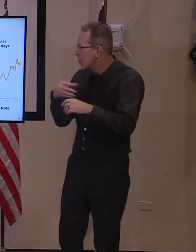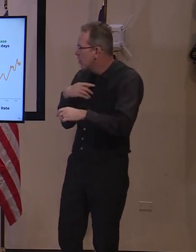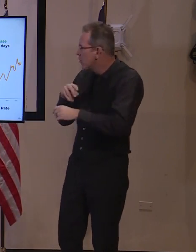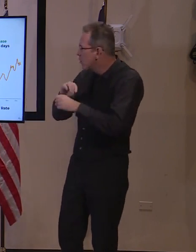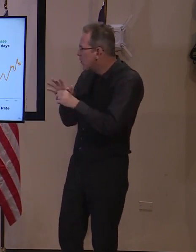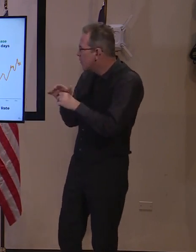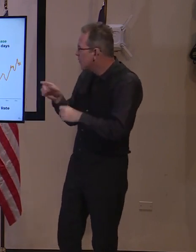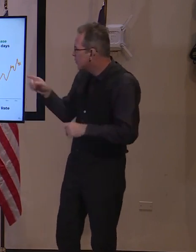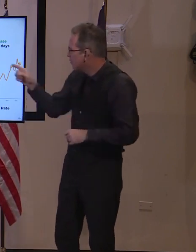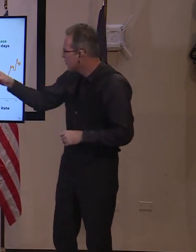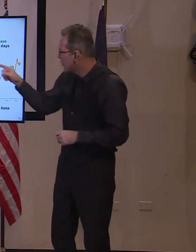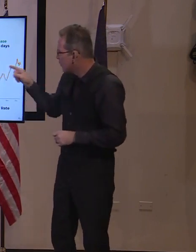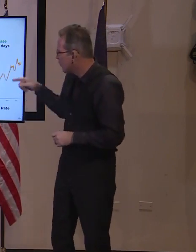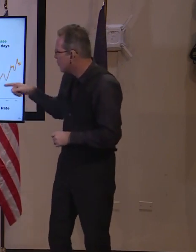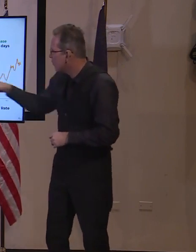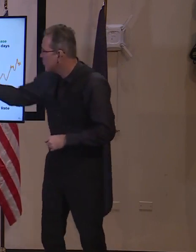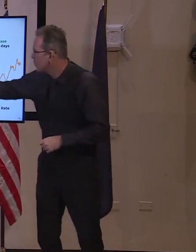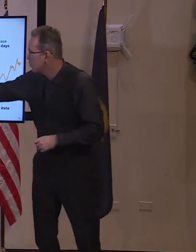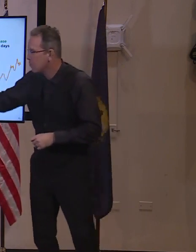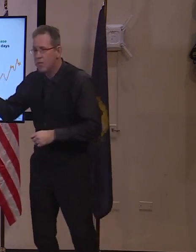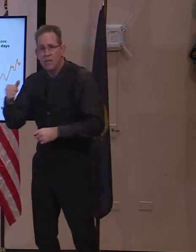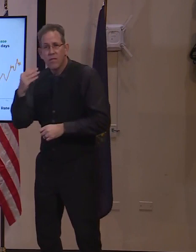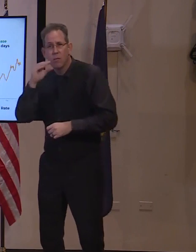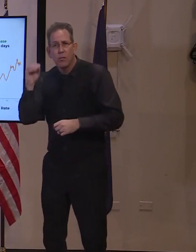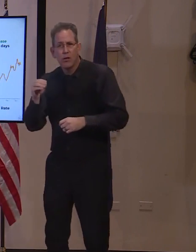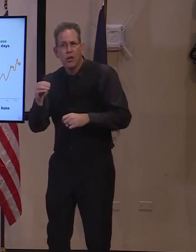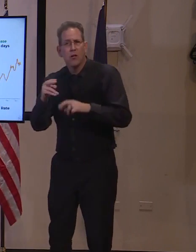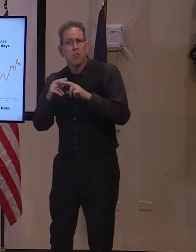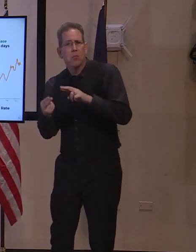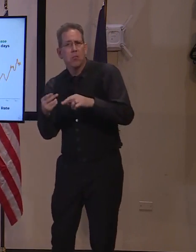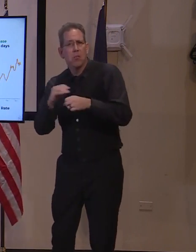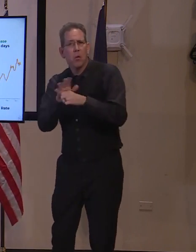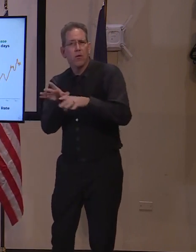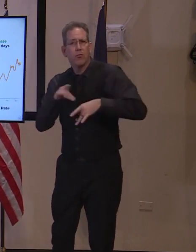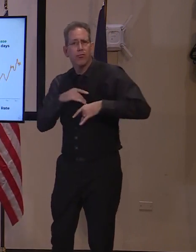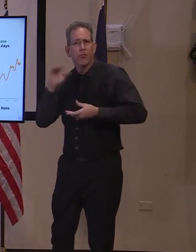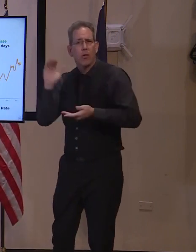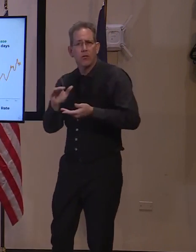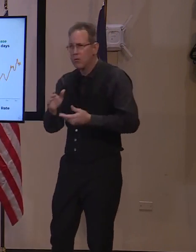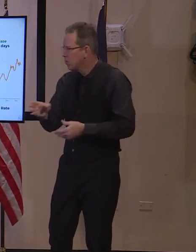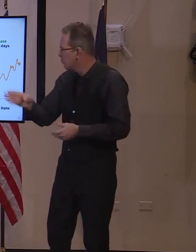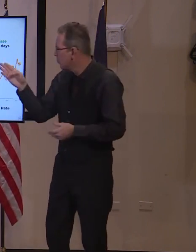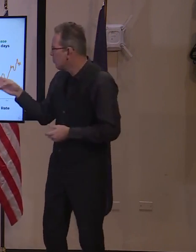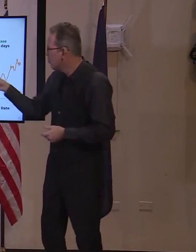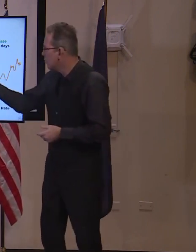that cases were down, uh, as a result of lower virus infection as well. And